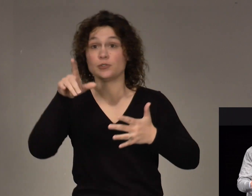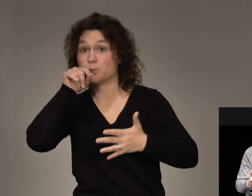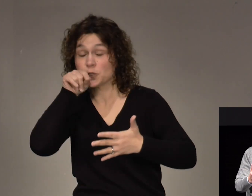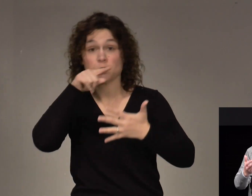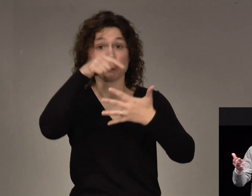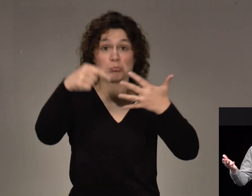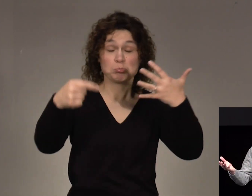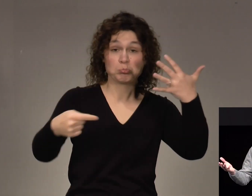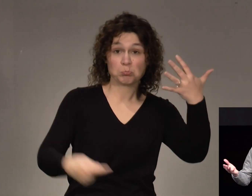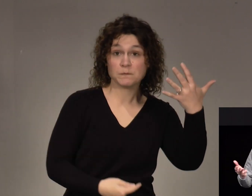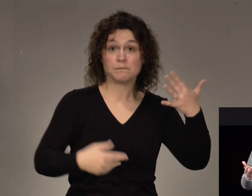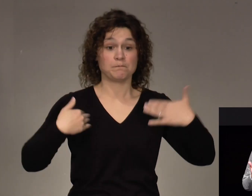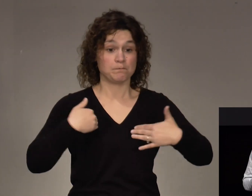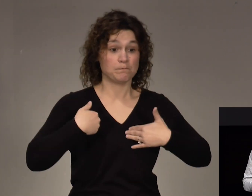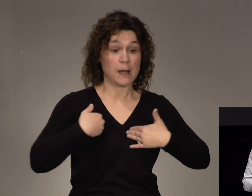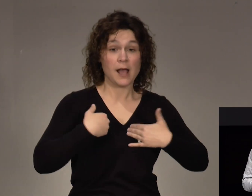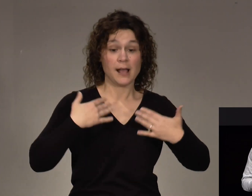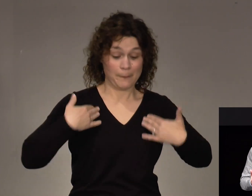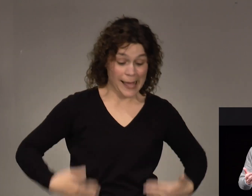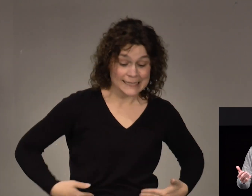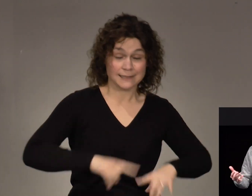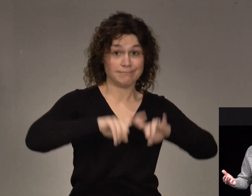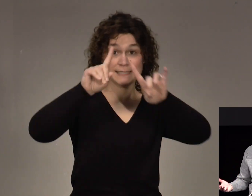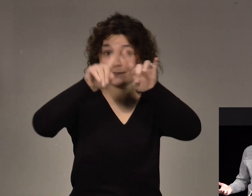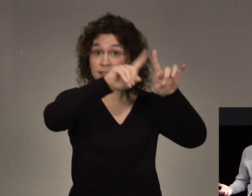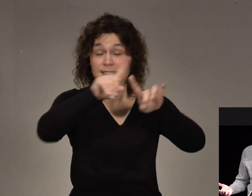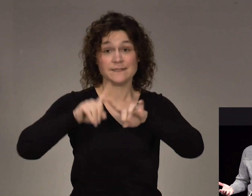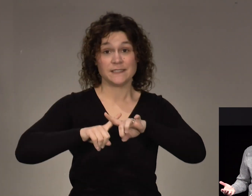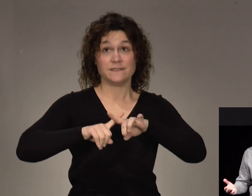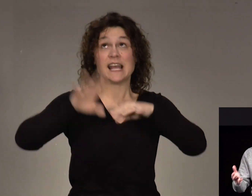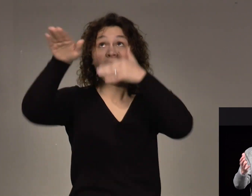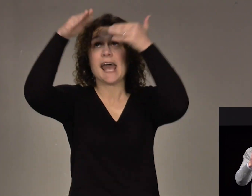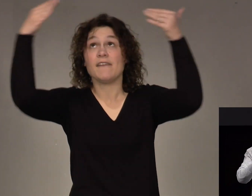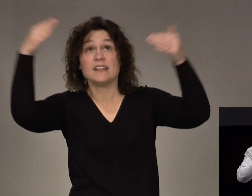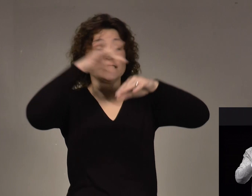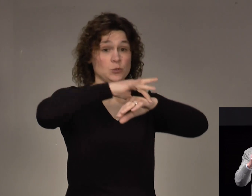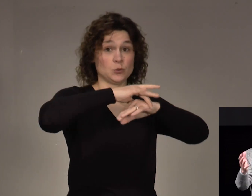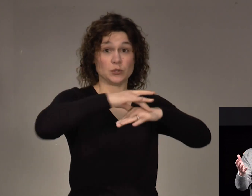birds. There are, verse 40, heavenly bodies, earthly bodies and and they possess